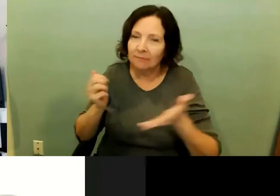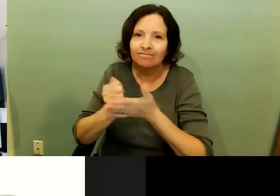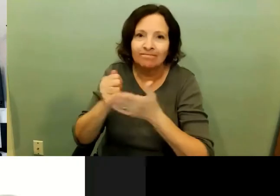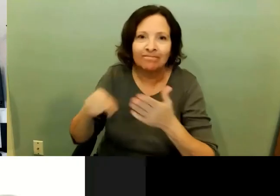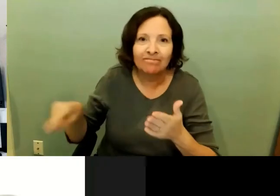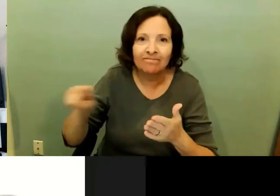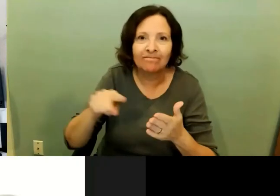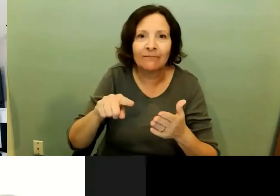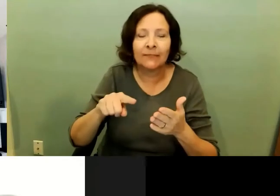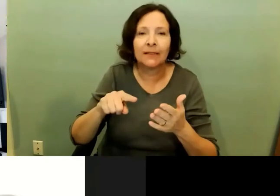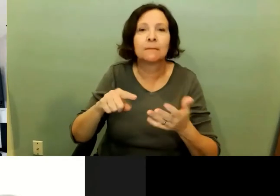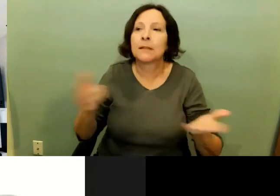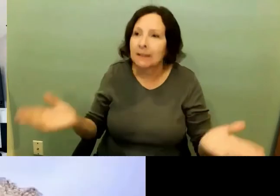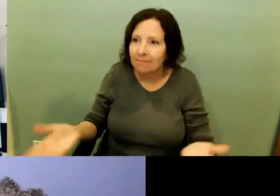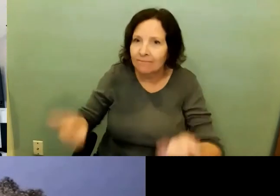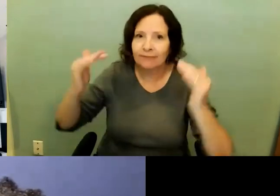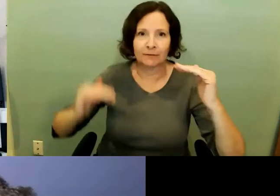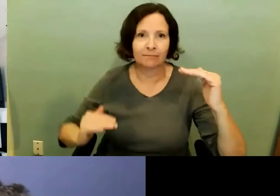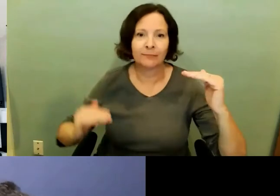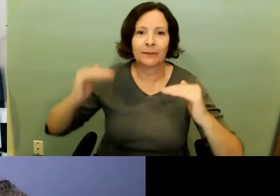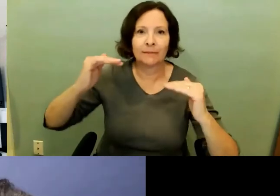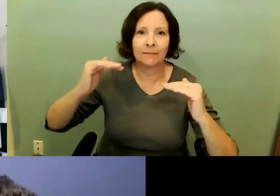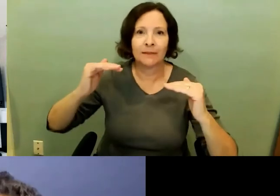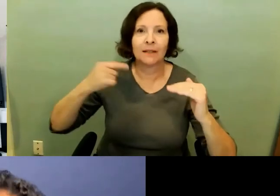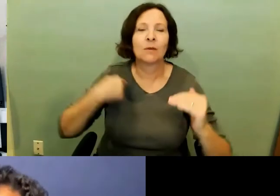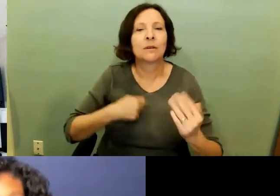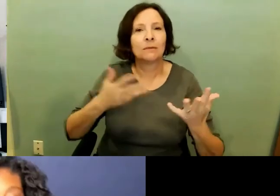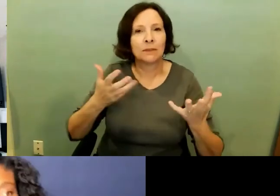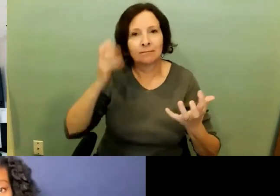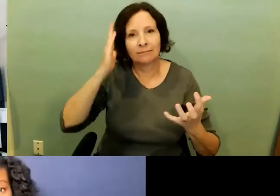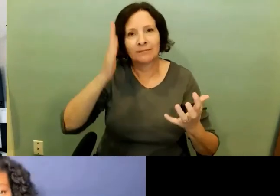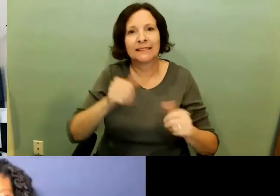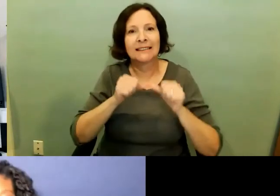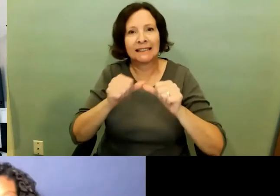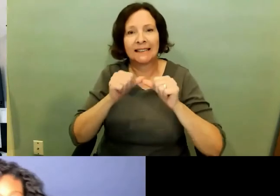's our students and our colleagues need to feel affirmed, and included in this striving.